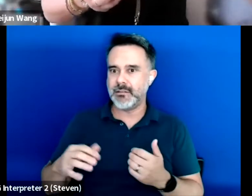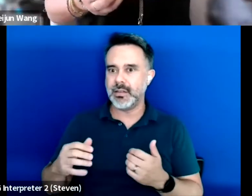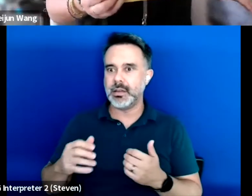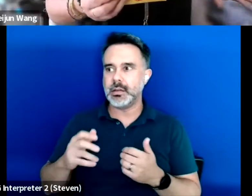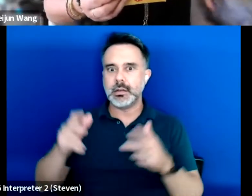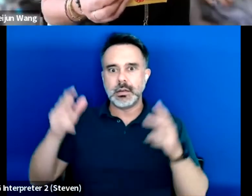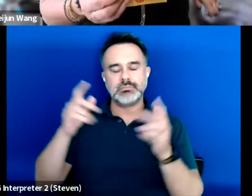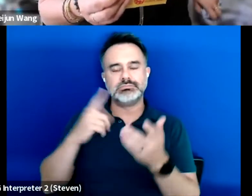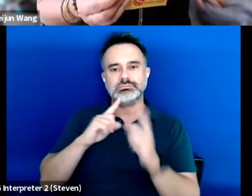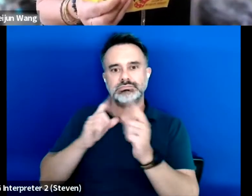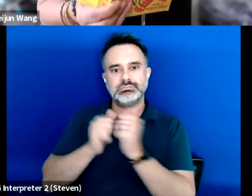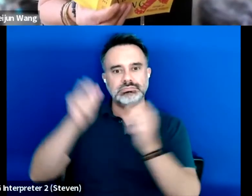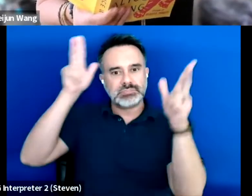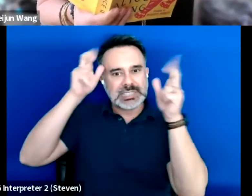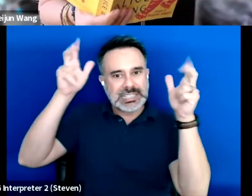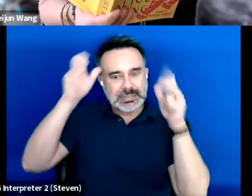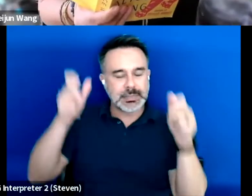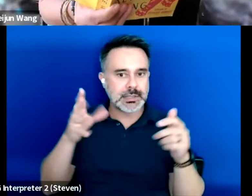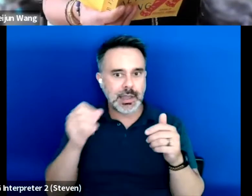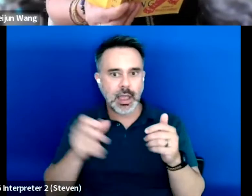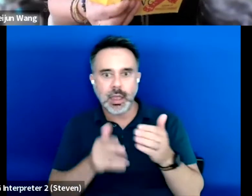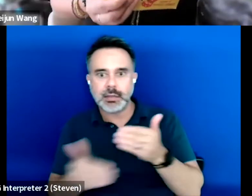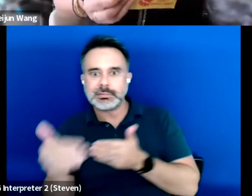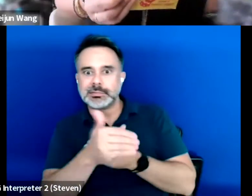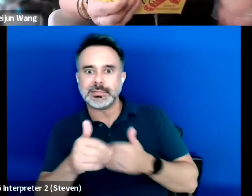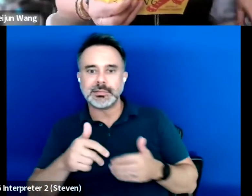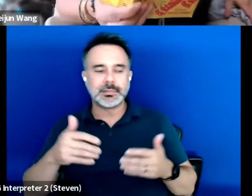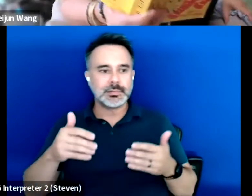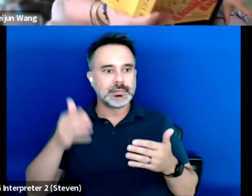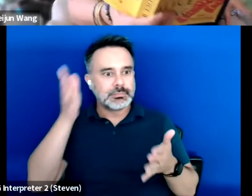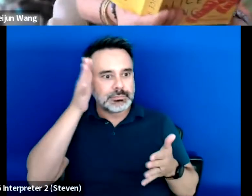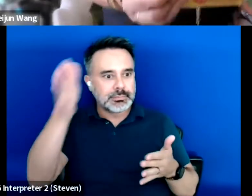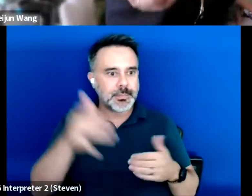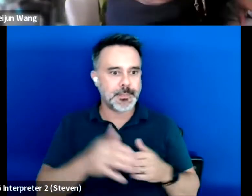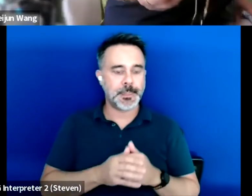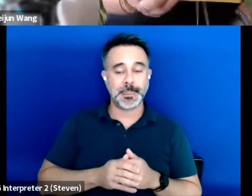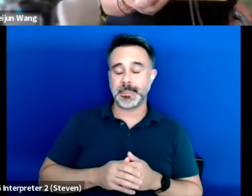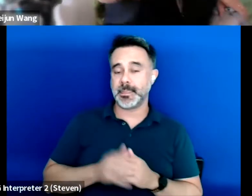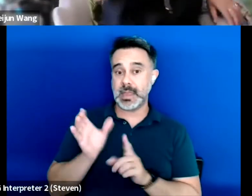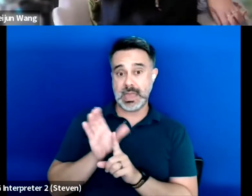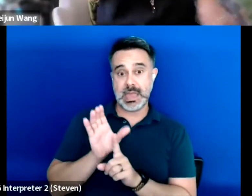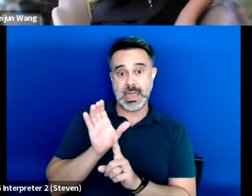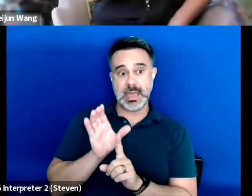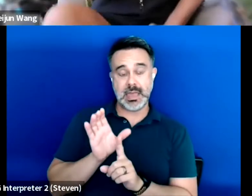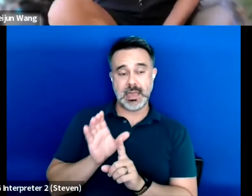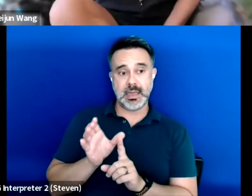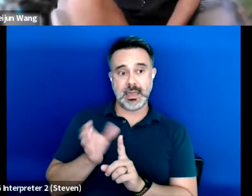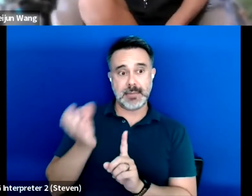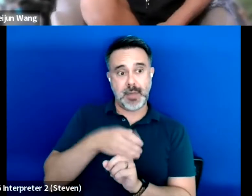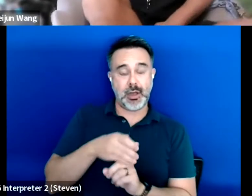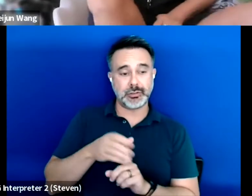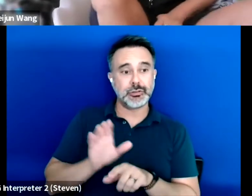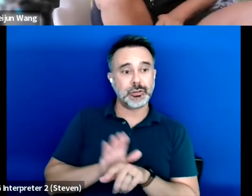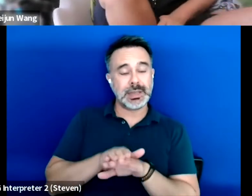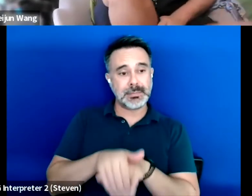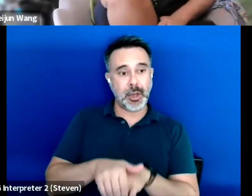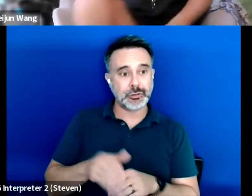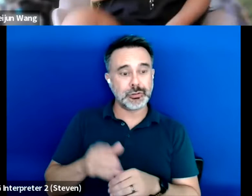If certain practices and tools help you, great! If not, there are so many other ways to write that should be celebrated and demystified